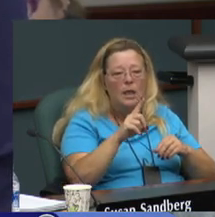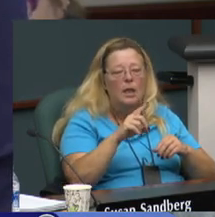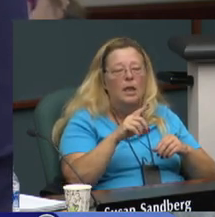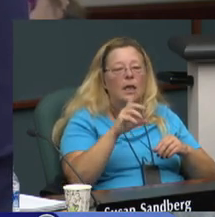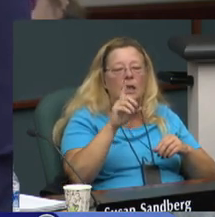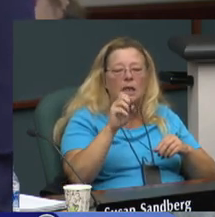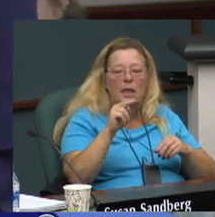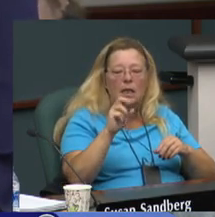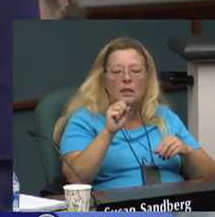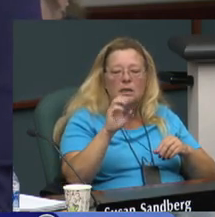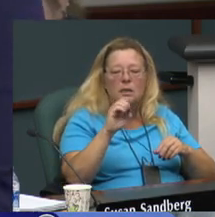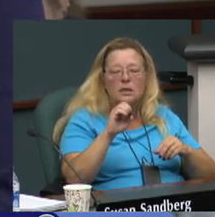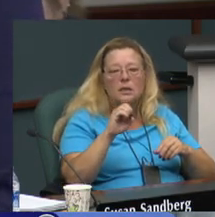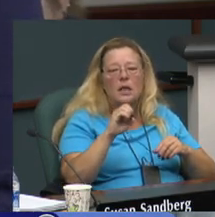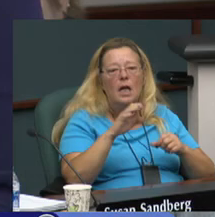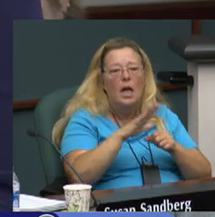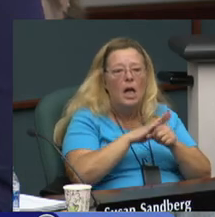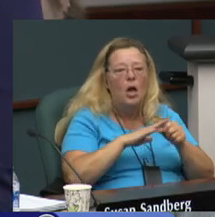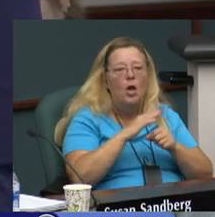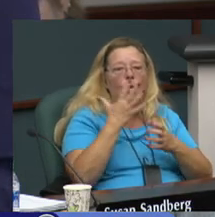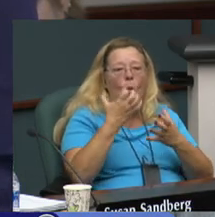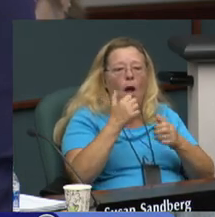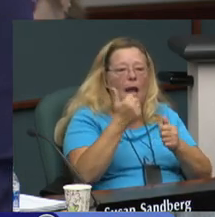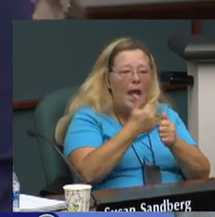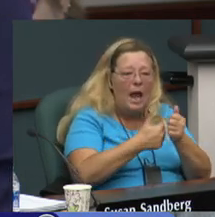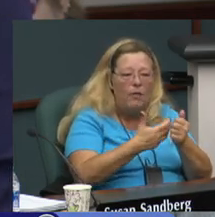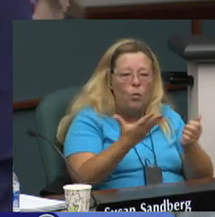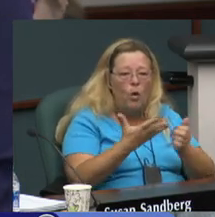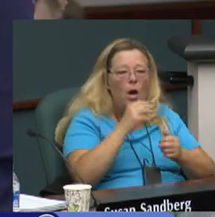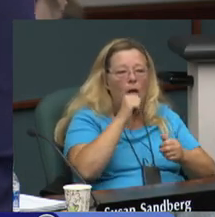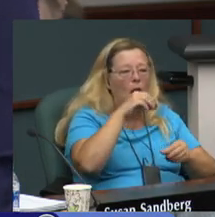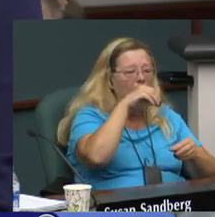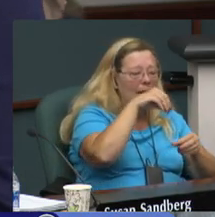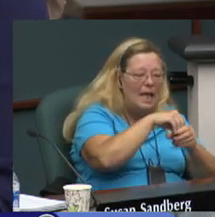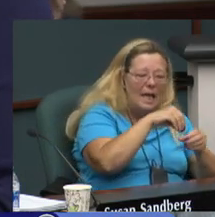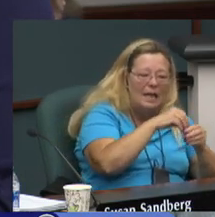want we want them everywhere and not just in the inner city and one of the